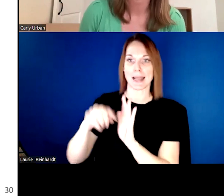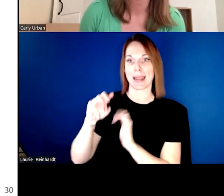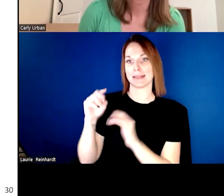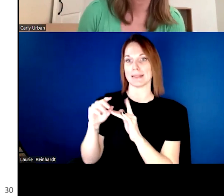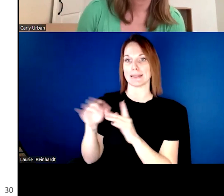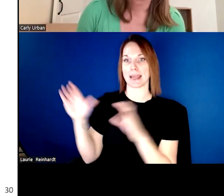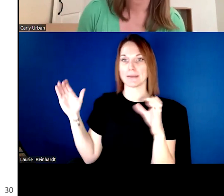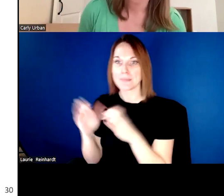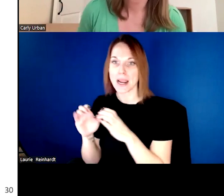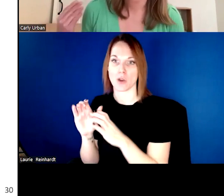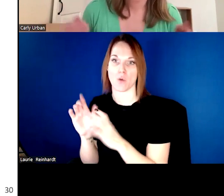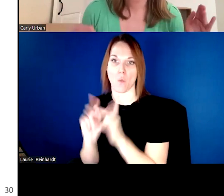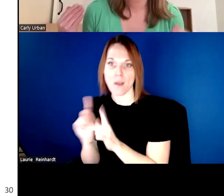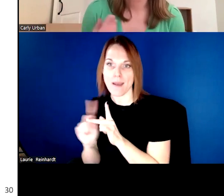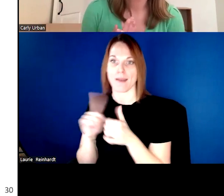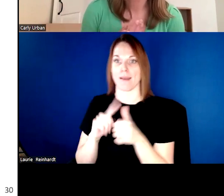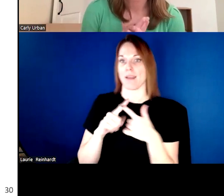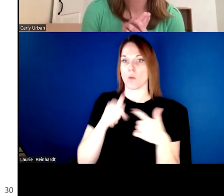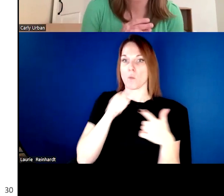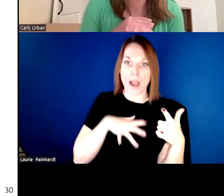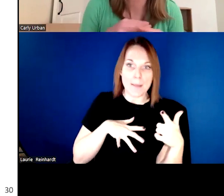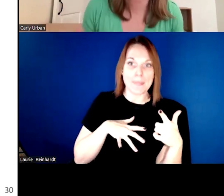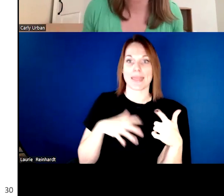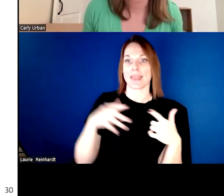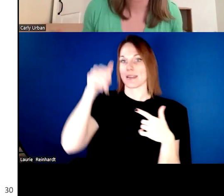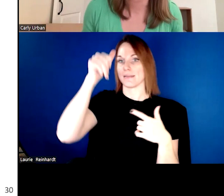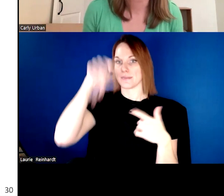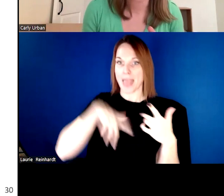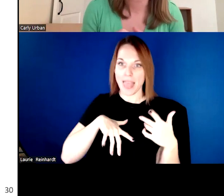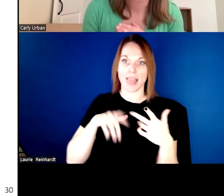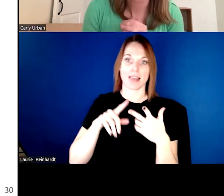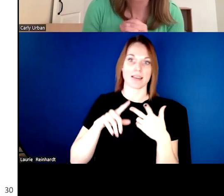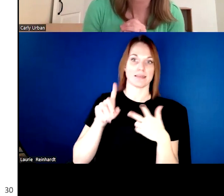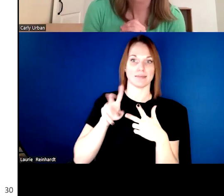men, she has a few more splits in the paper, but pretty much is affecting everyone about the same;